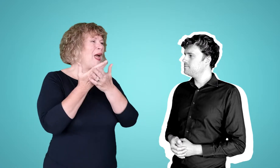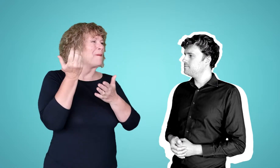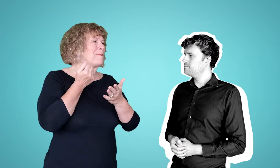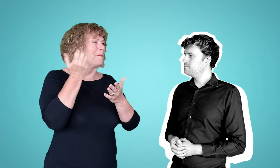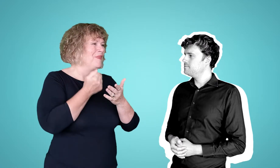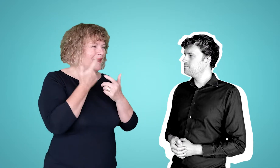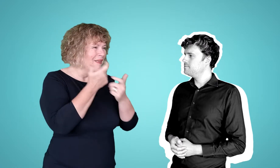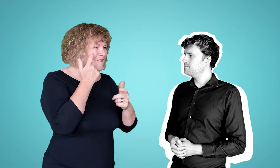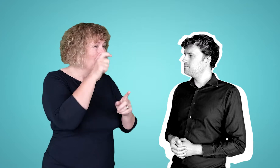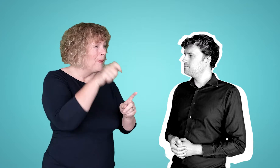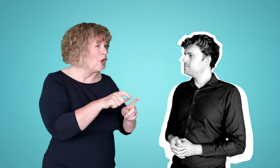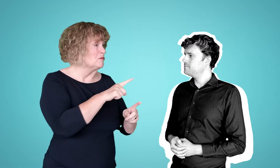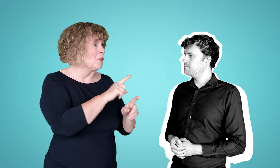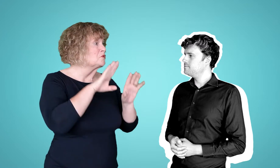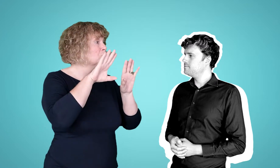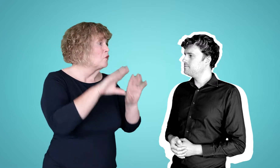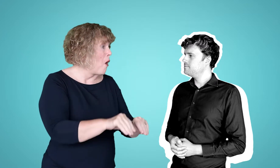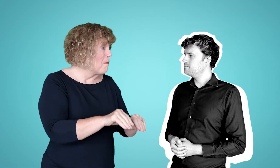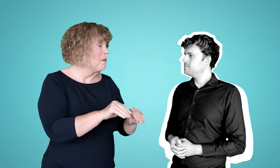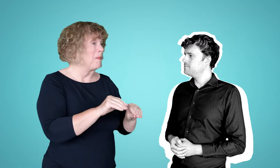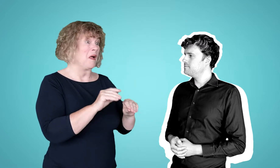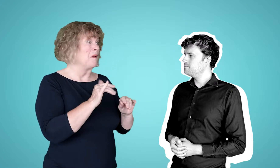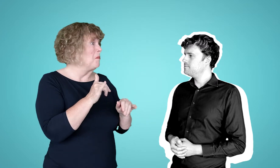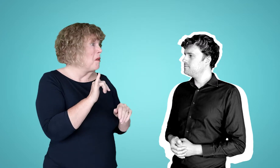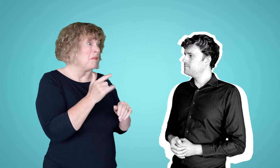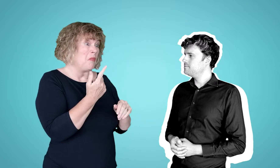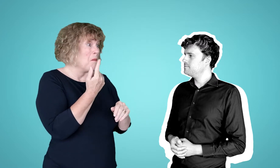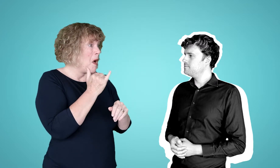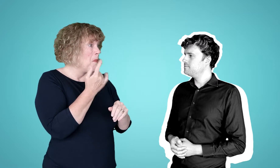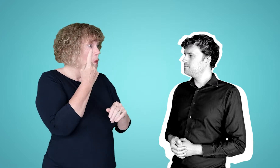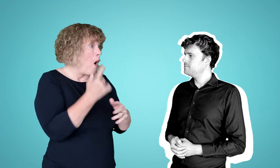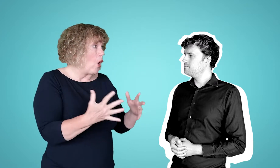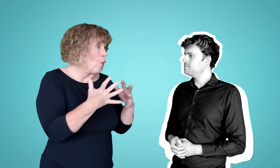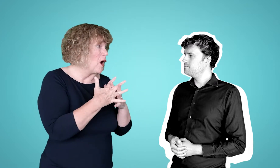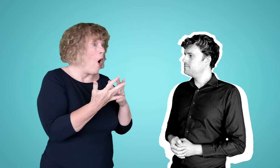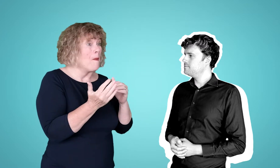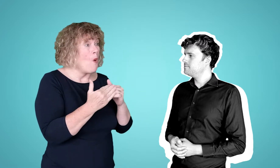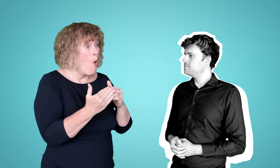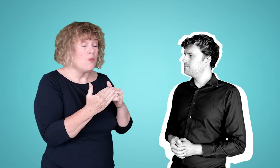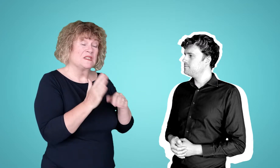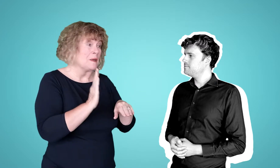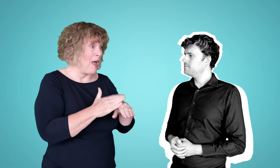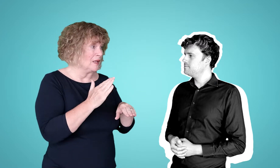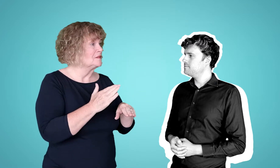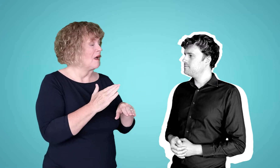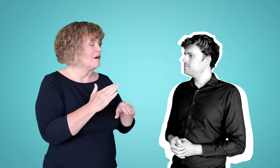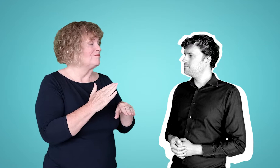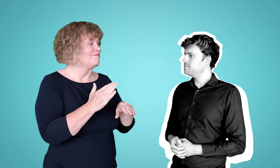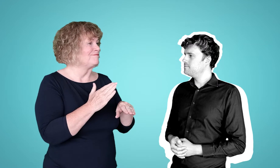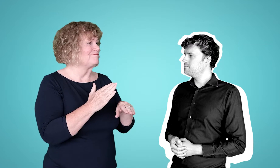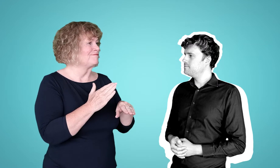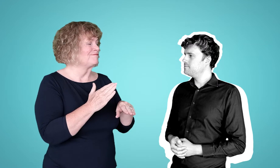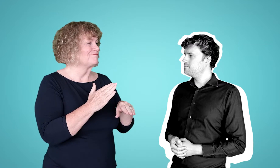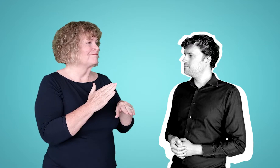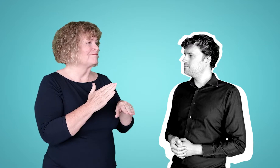Even if for just a week or more,